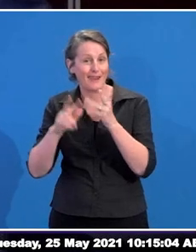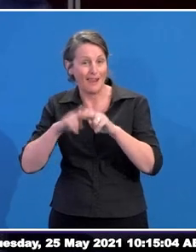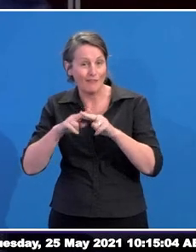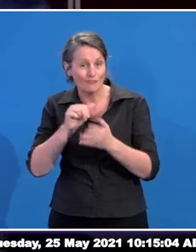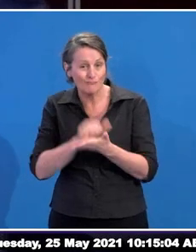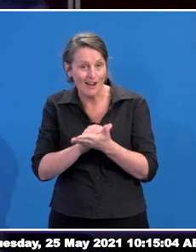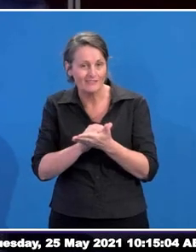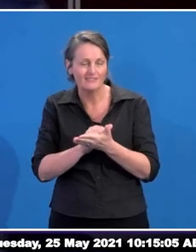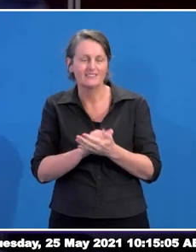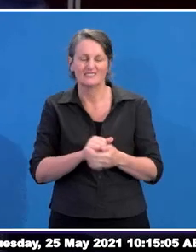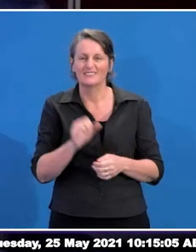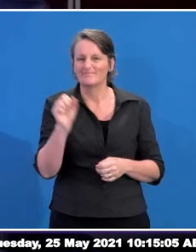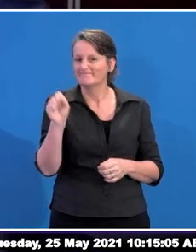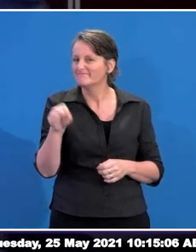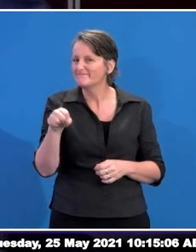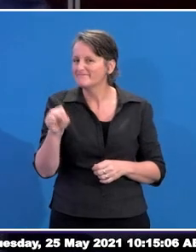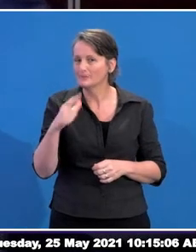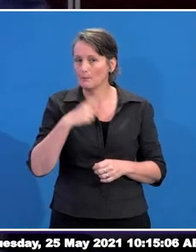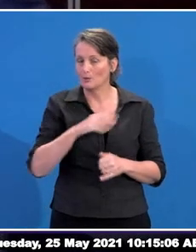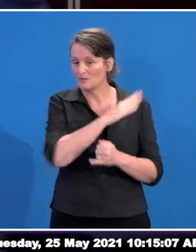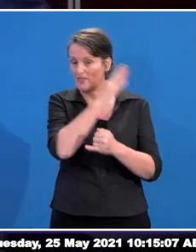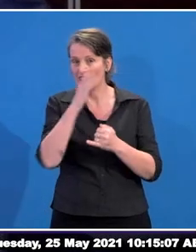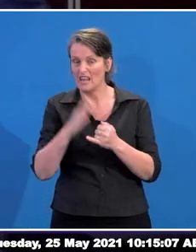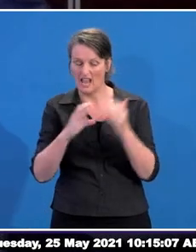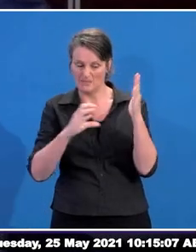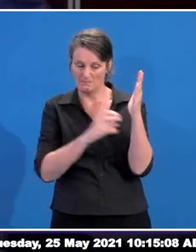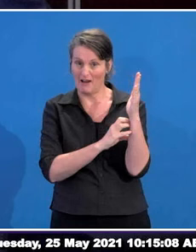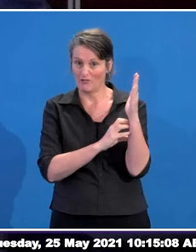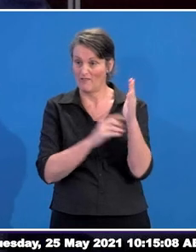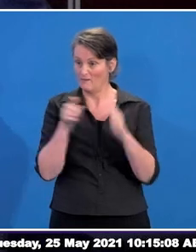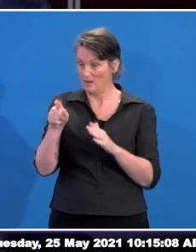Yeah, because the last paragraph of that email she sent me on 23 January